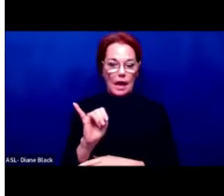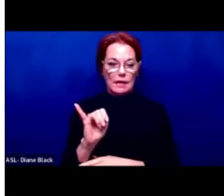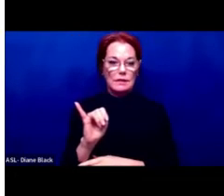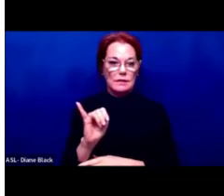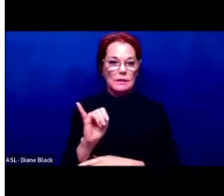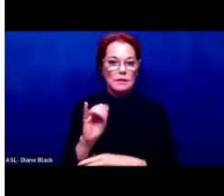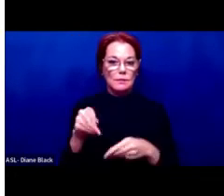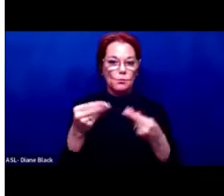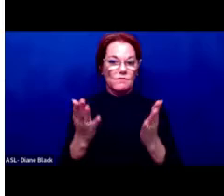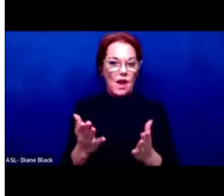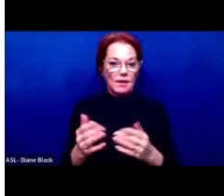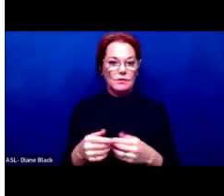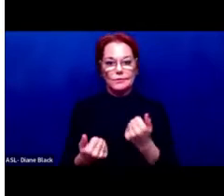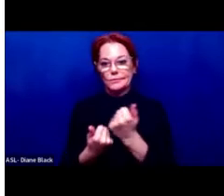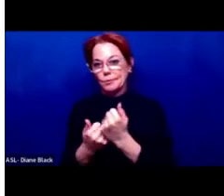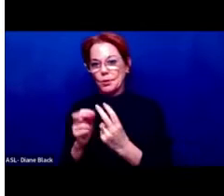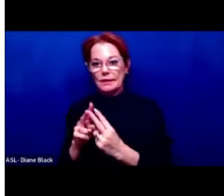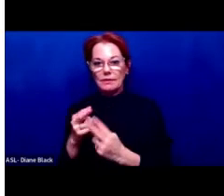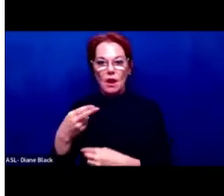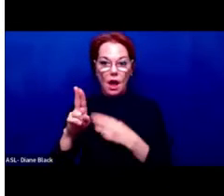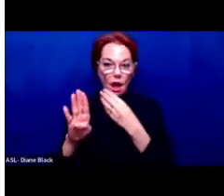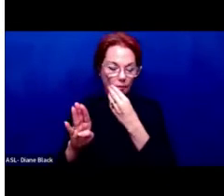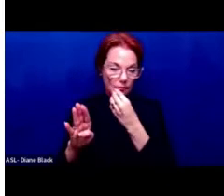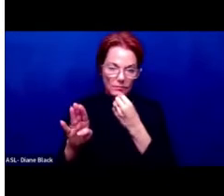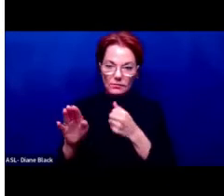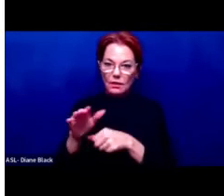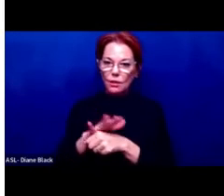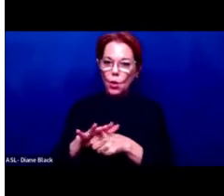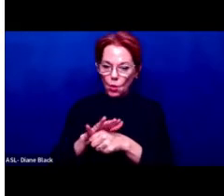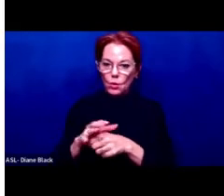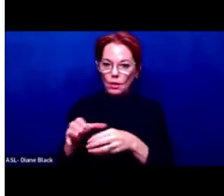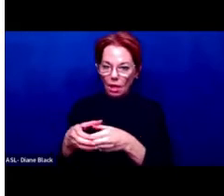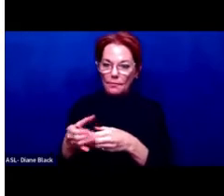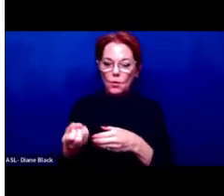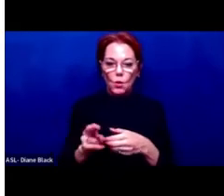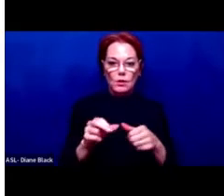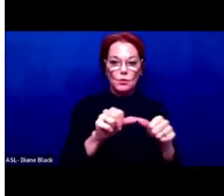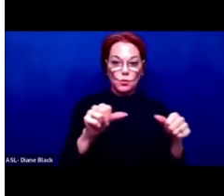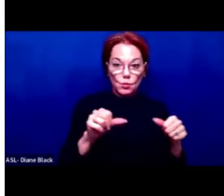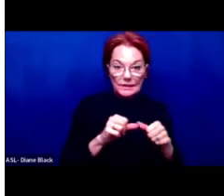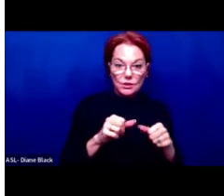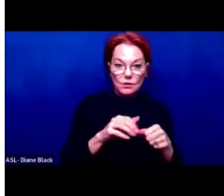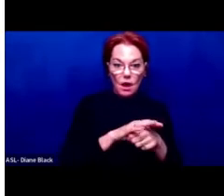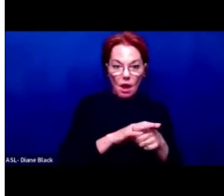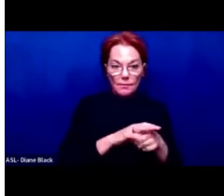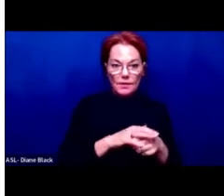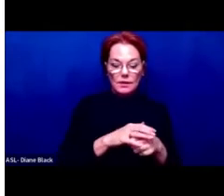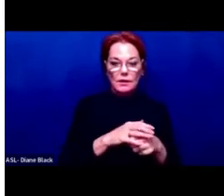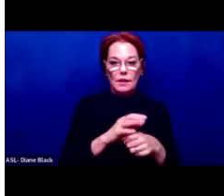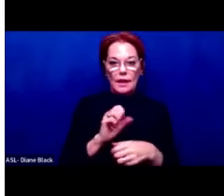either a hub or a local hub or they actually have regional hubs, and actually an even super hubs, it's quite interesting.